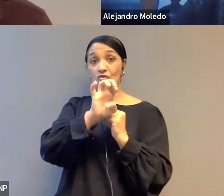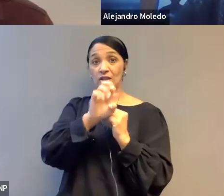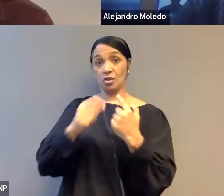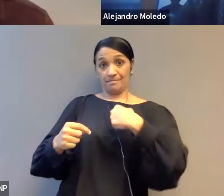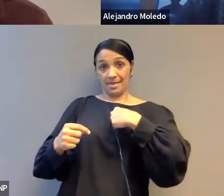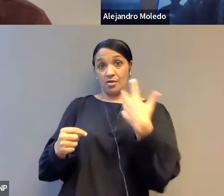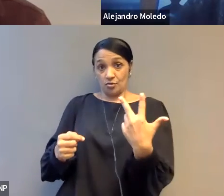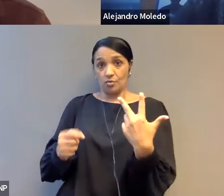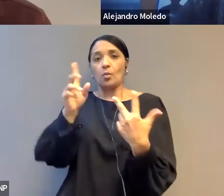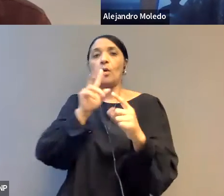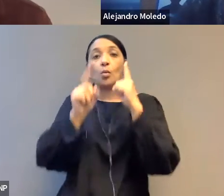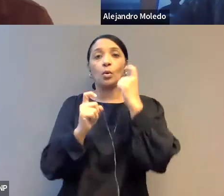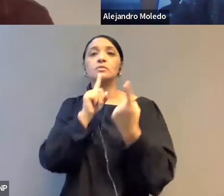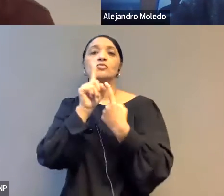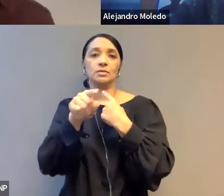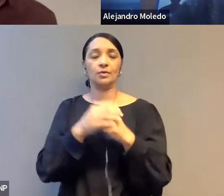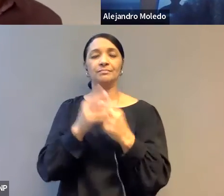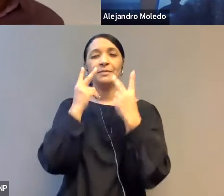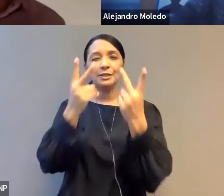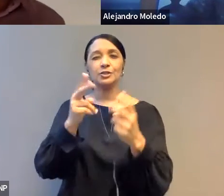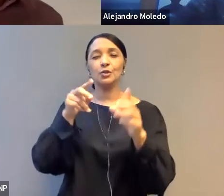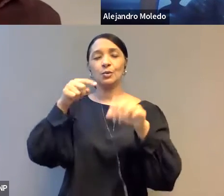So see you at 2:55. Thank you very much.